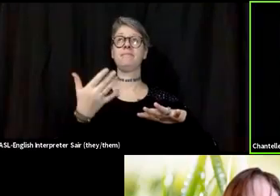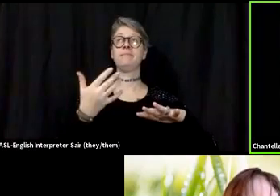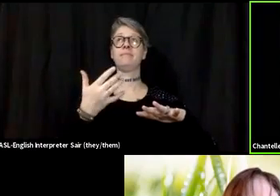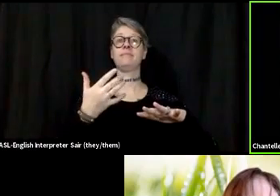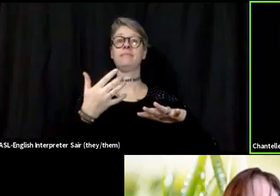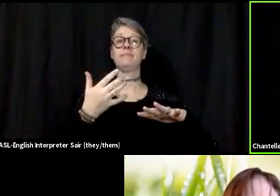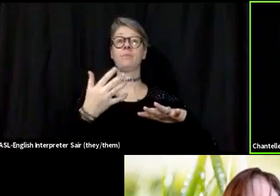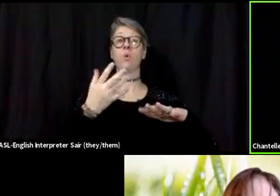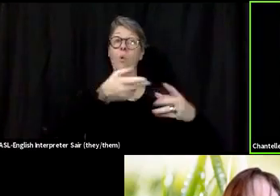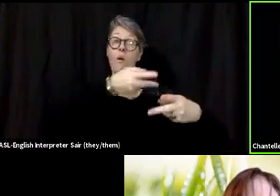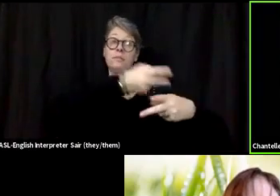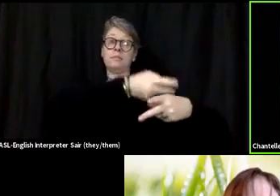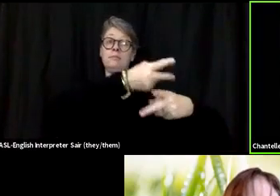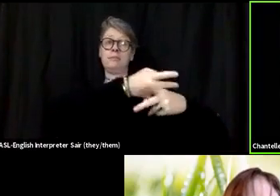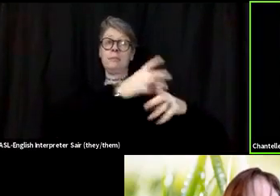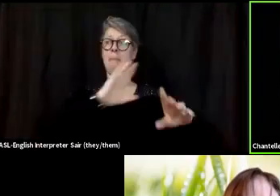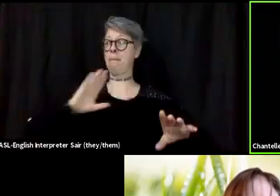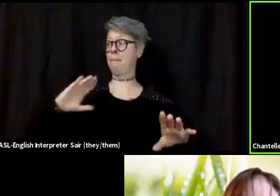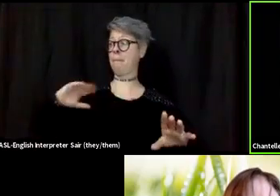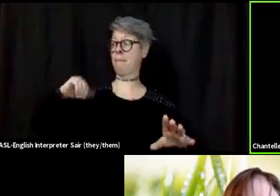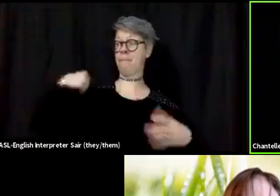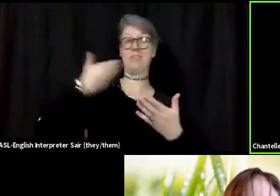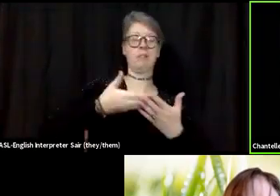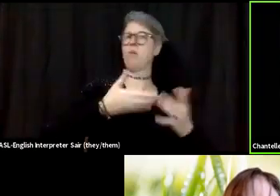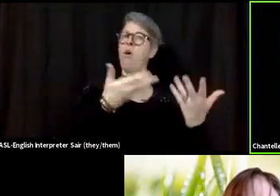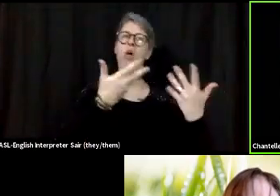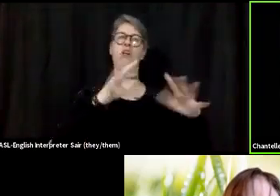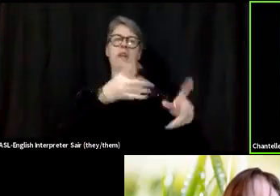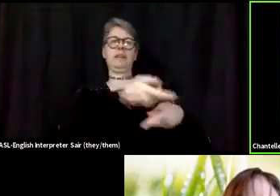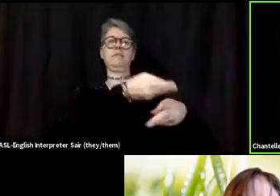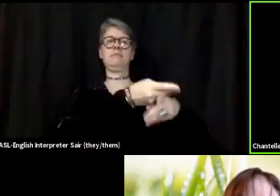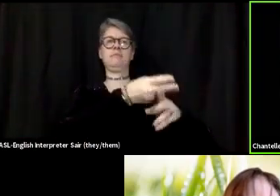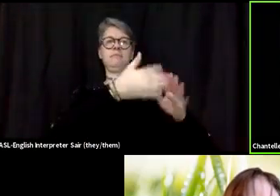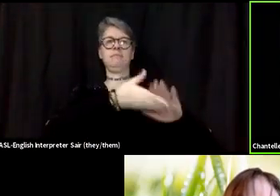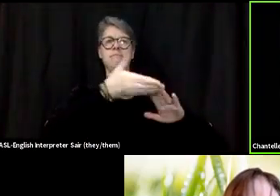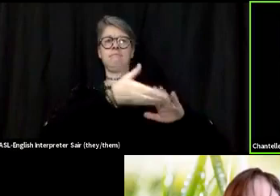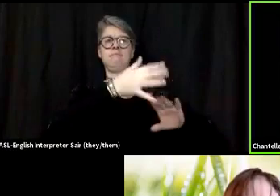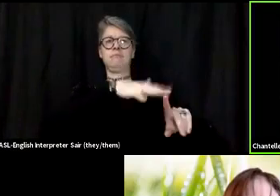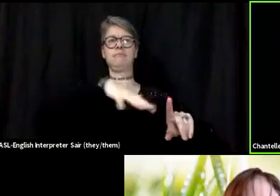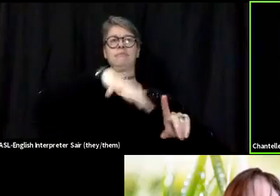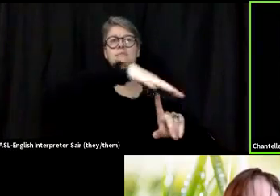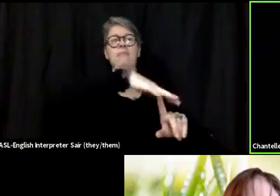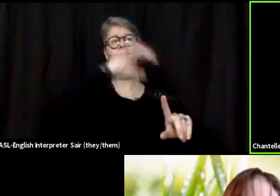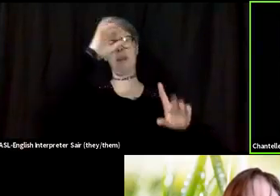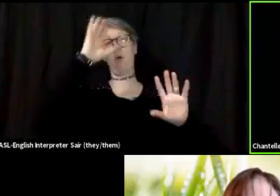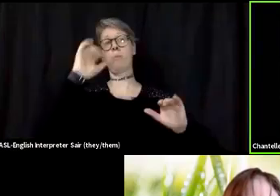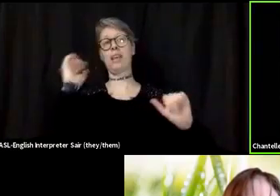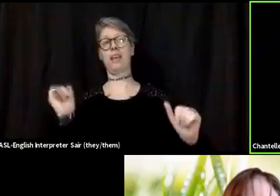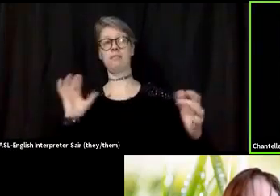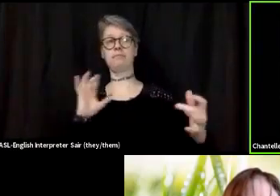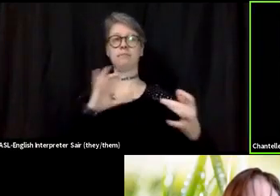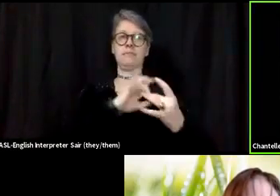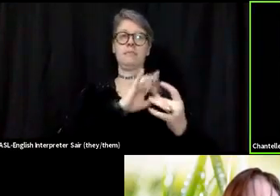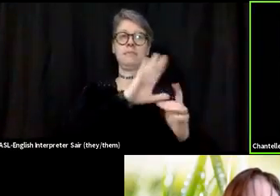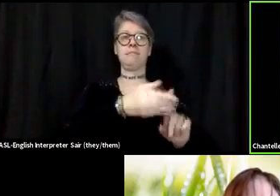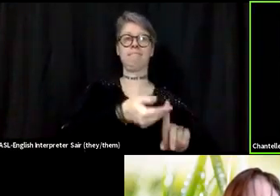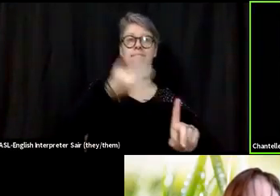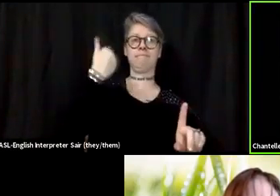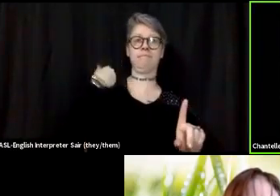This land is is extremely. was taken care of before we arrived as colonizers and. d I'm really hoping that d I'm really hoping that we can